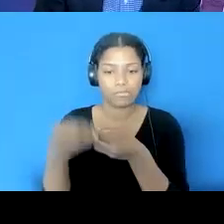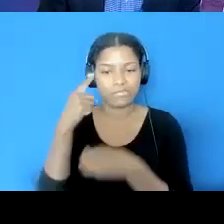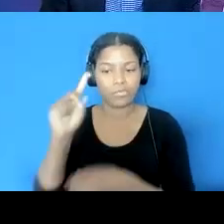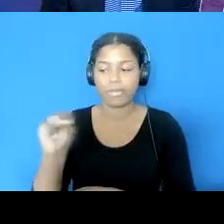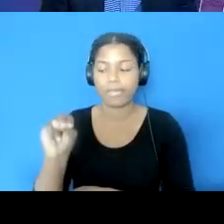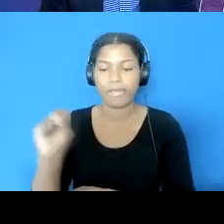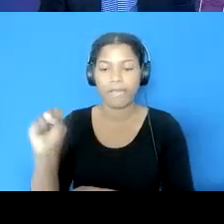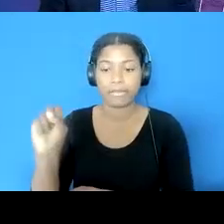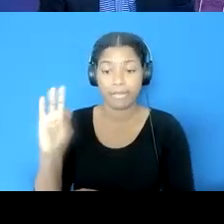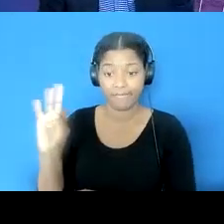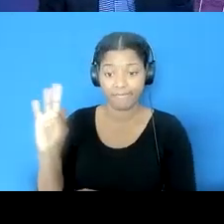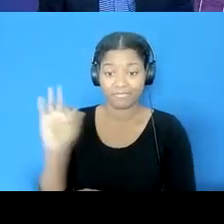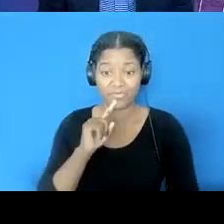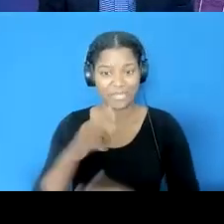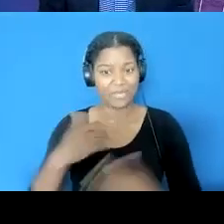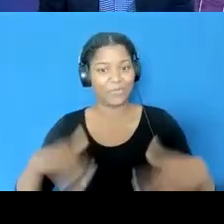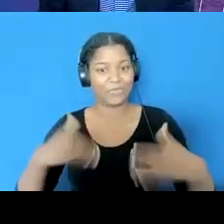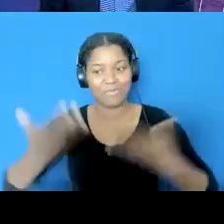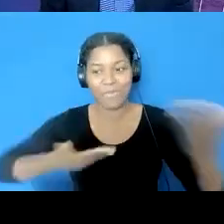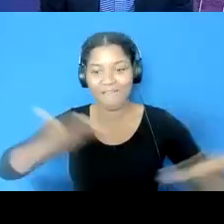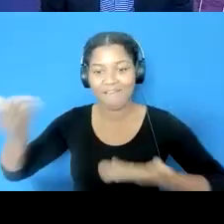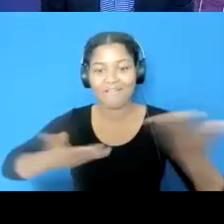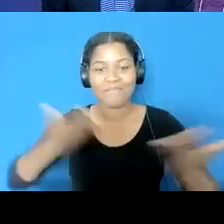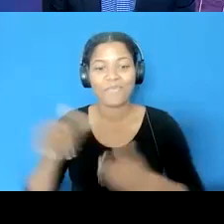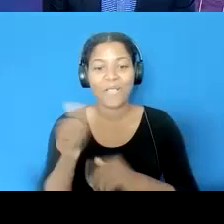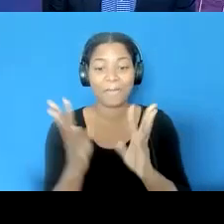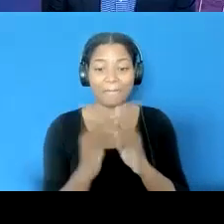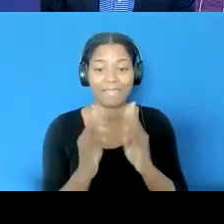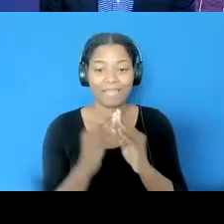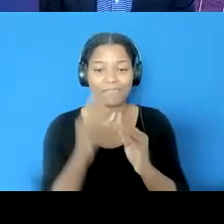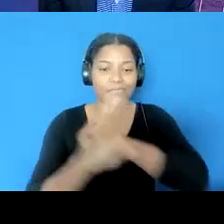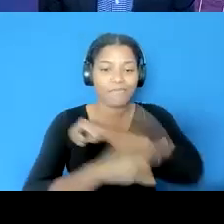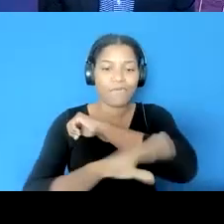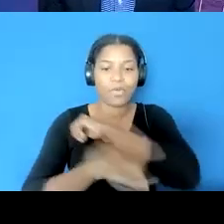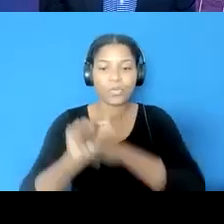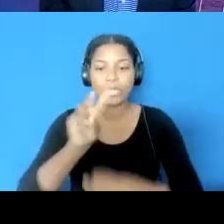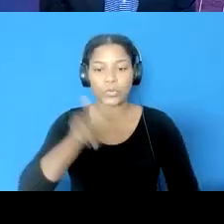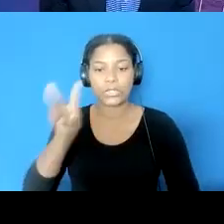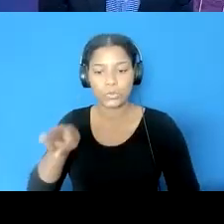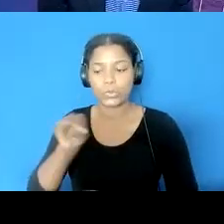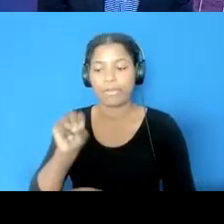And it's my pleasure to welcome you today to another session at the Fall 2022 NSF Virtual Grants Conference.